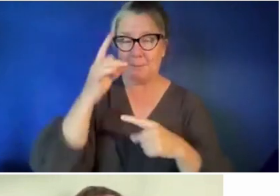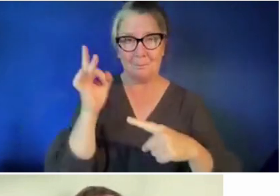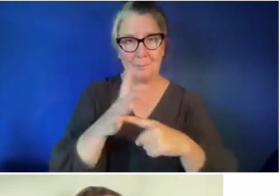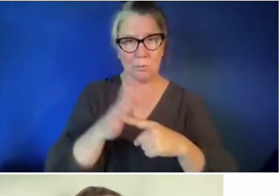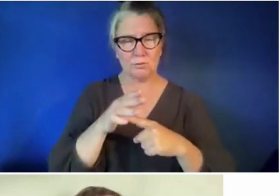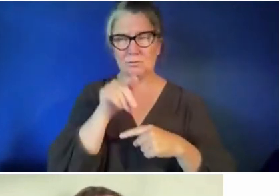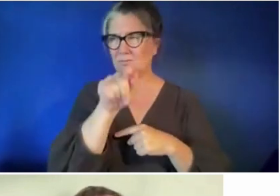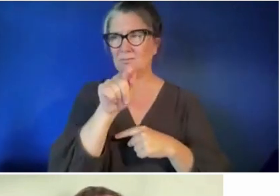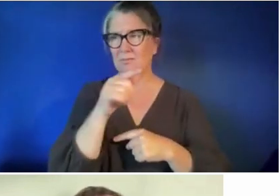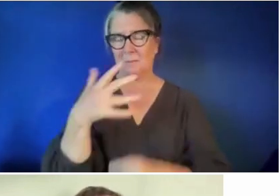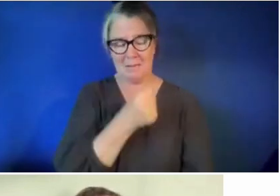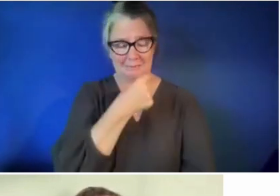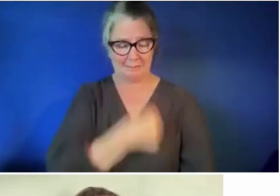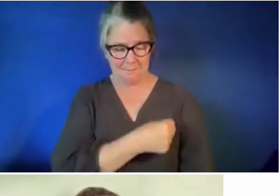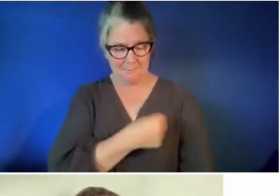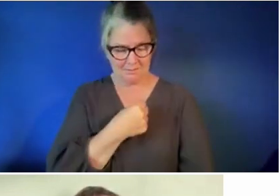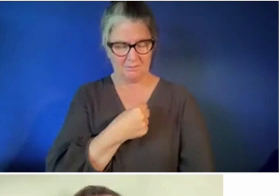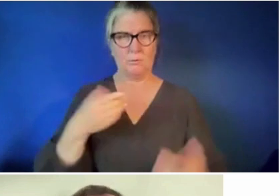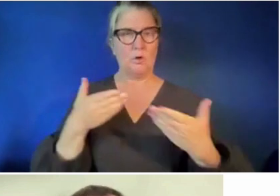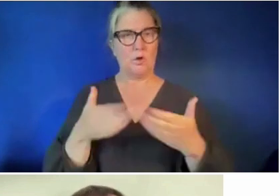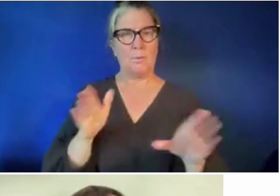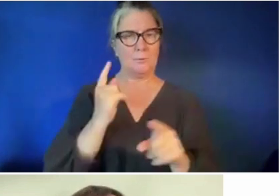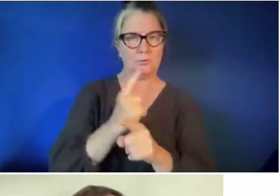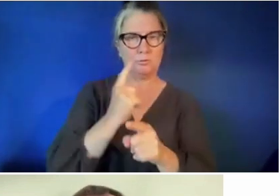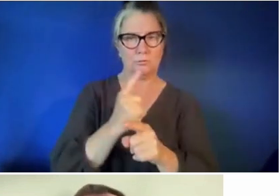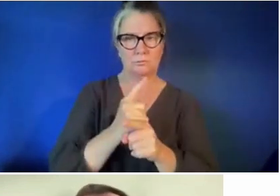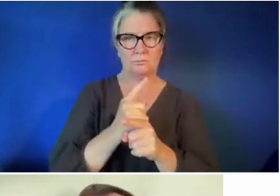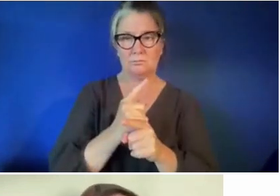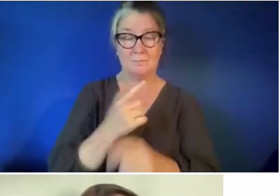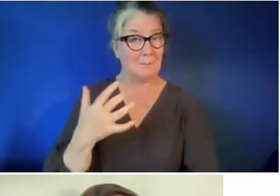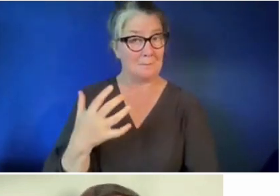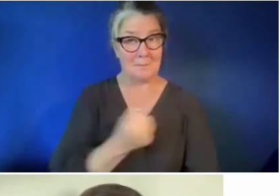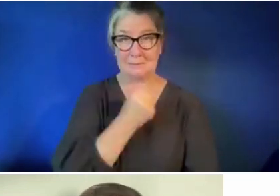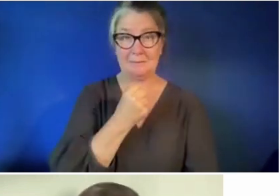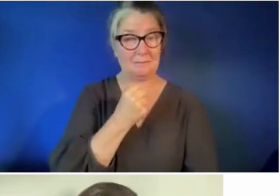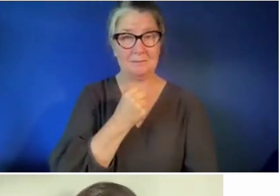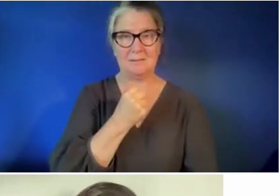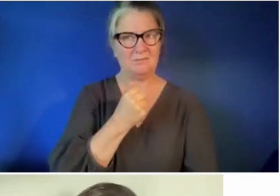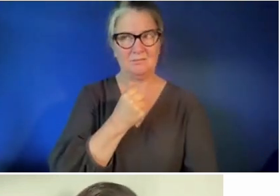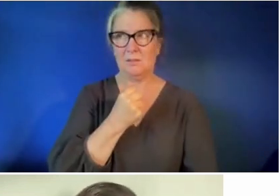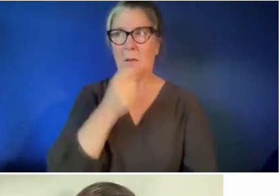You really need to try and foster an environment where people can talk as openly as they feel able to